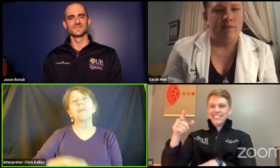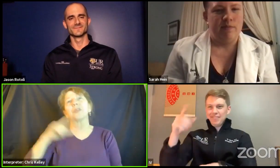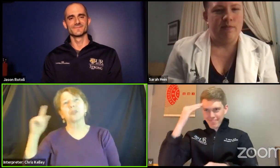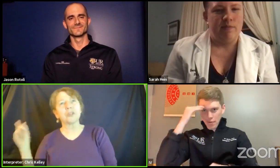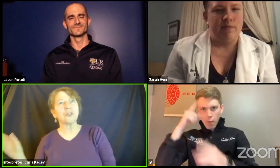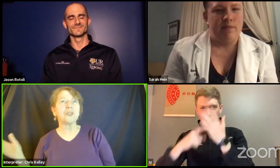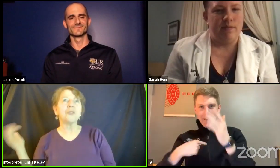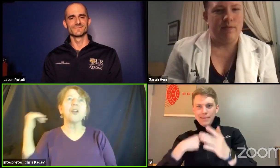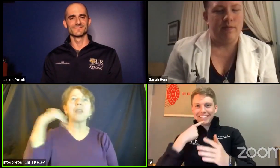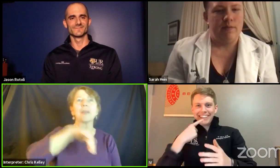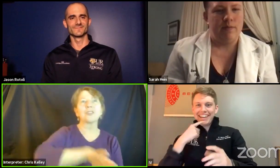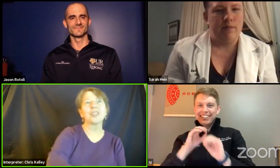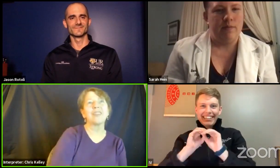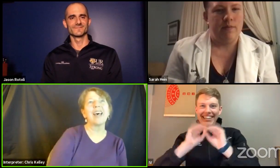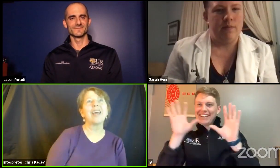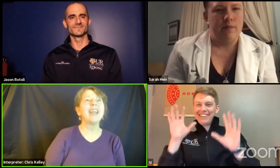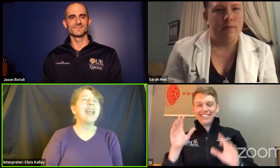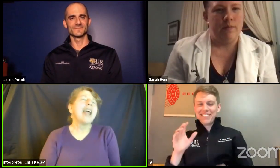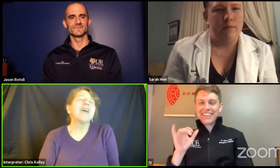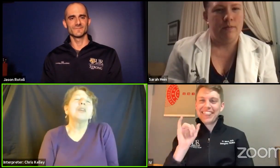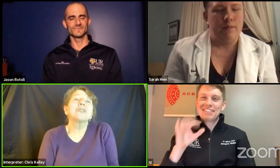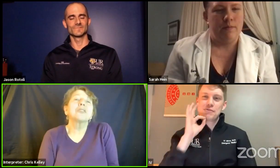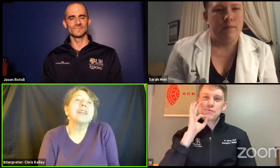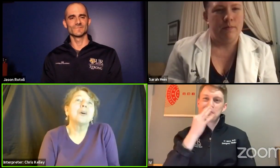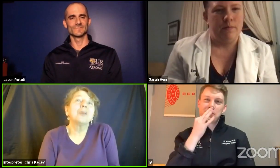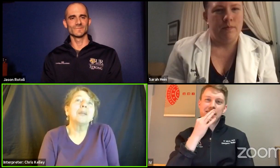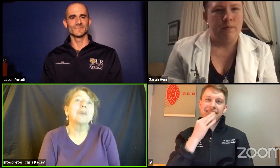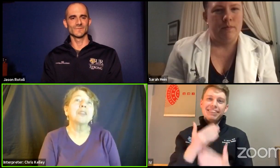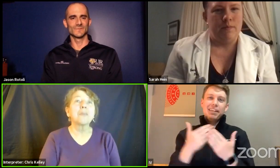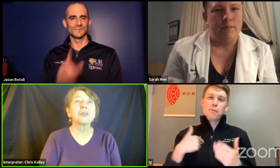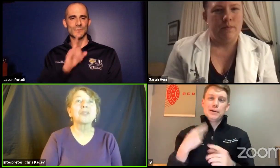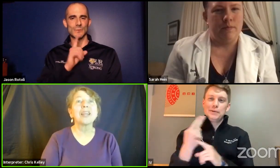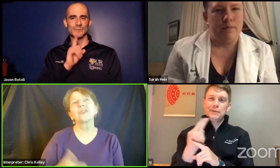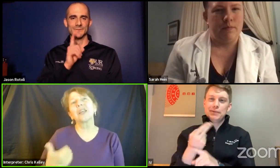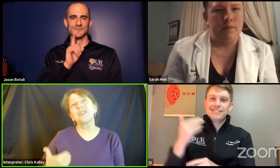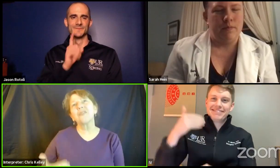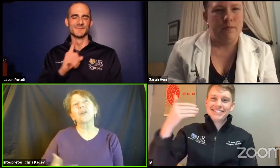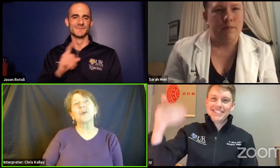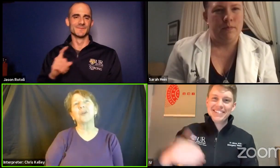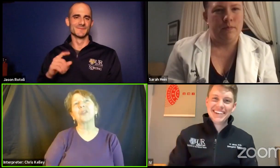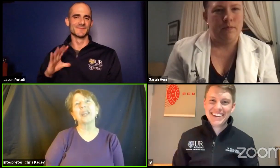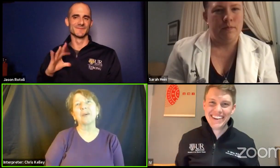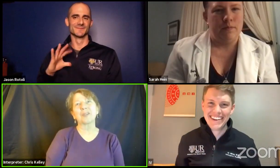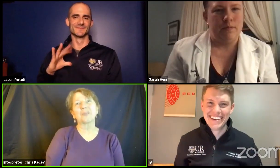Deaf psychiatrist, and I use American Sign Language with them. I have Deaf patients, therefore,